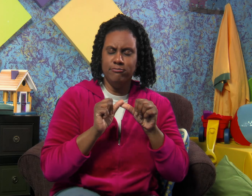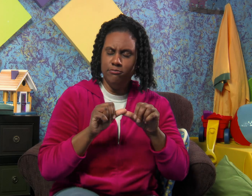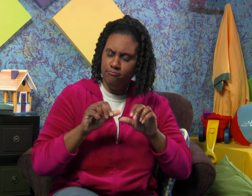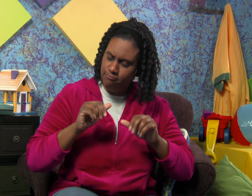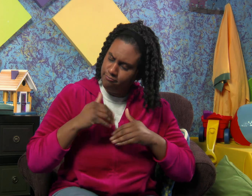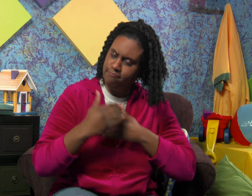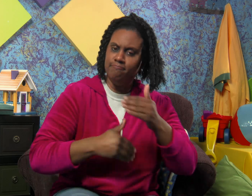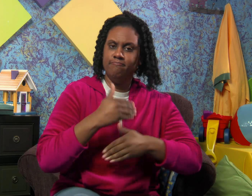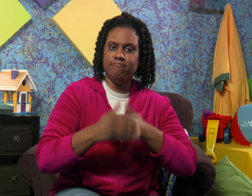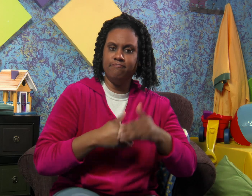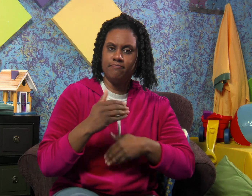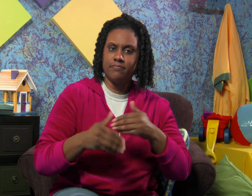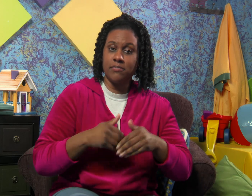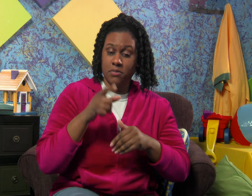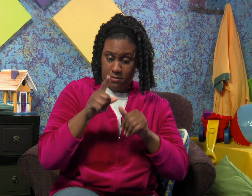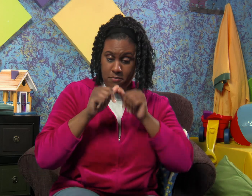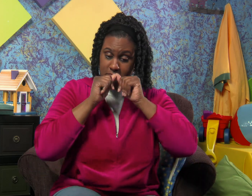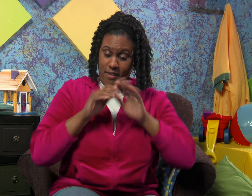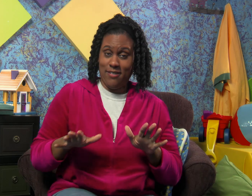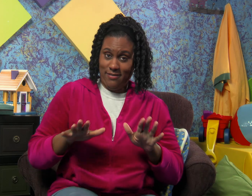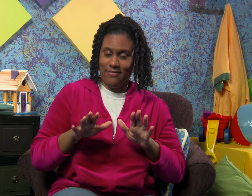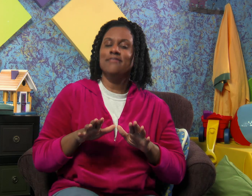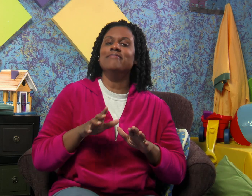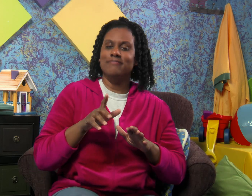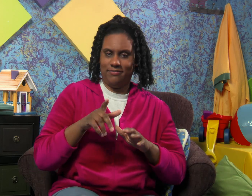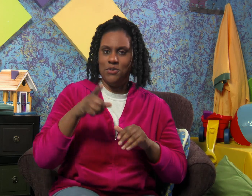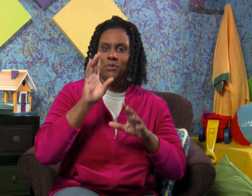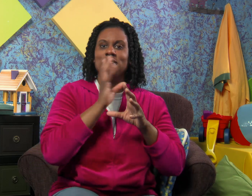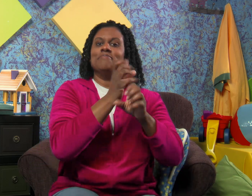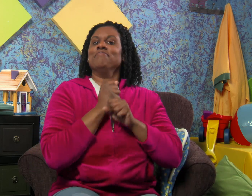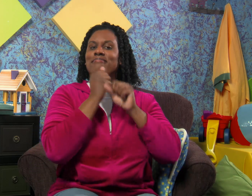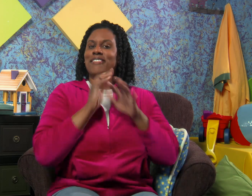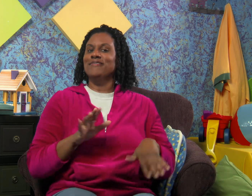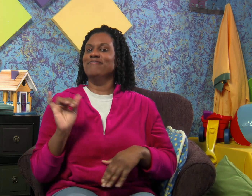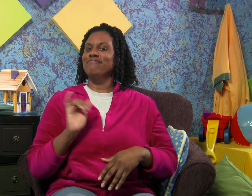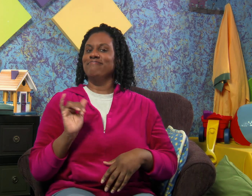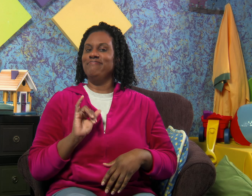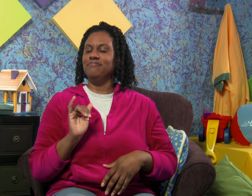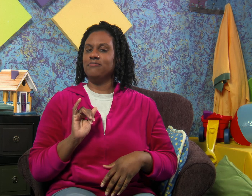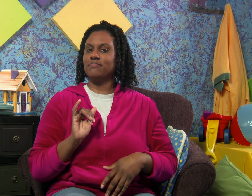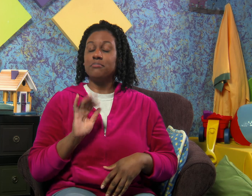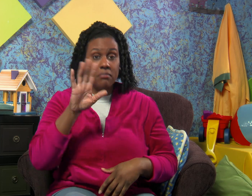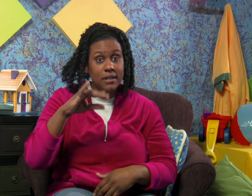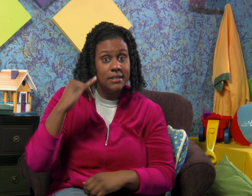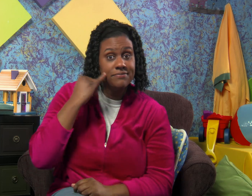THAT'S YOUR JOB; JUST KEEP ON GOING. IF YOU GIVE OUT BLESSINGS, THEN YOU'LL GET THE SAME,